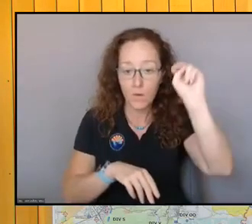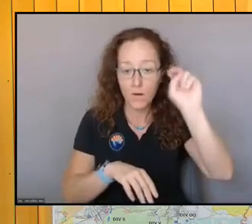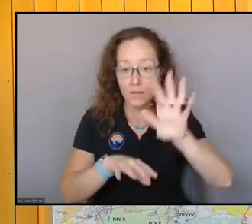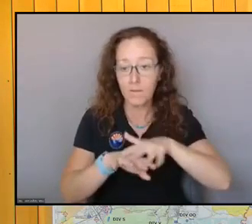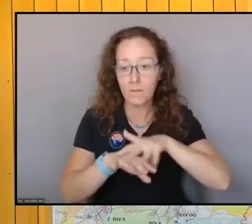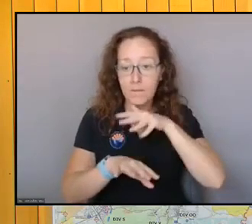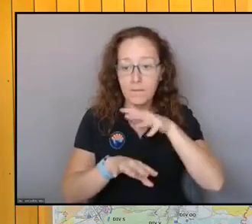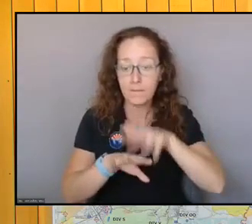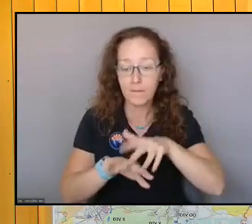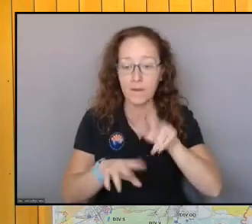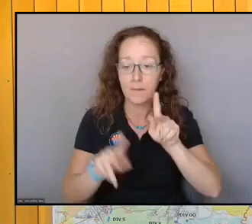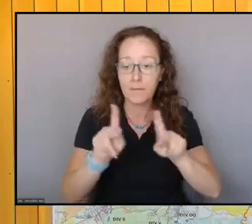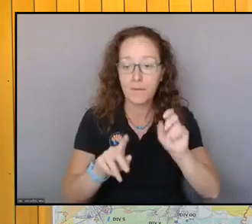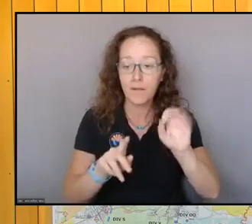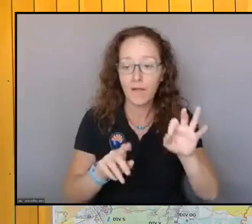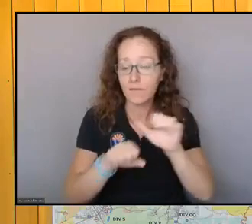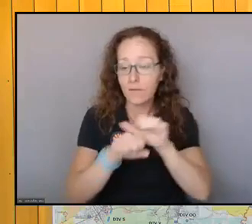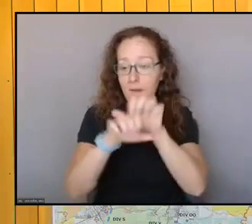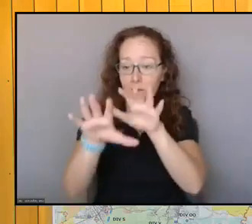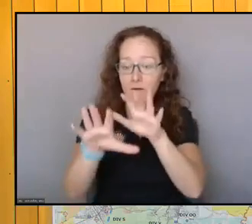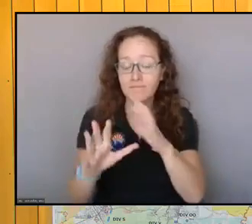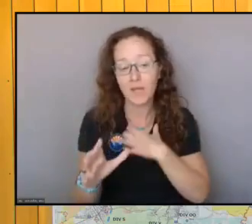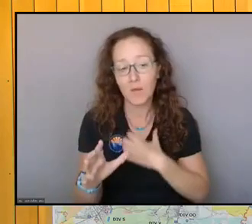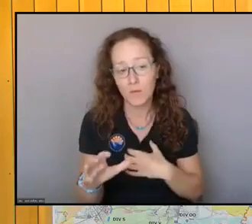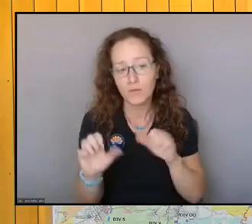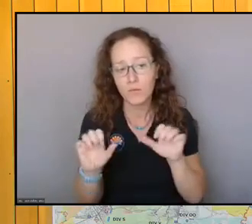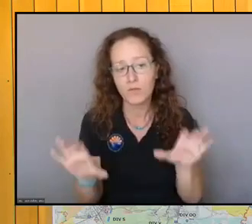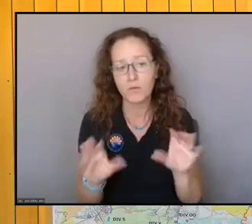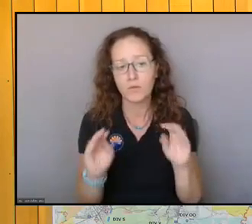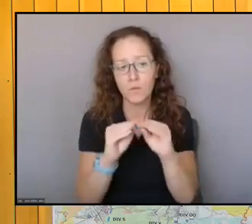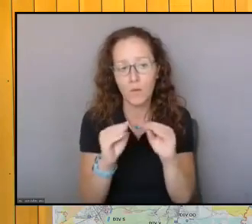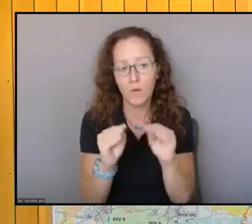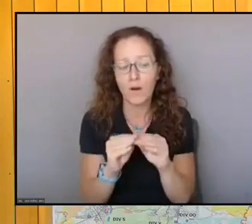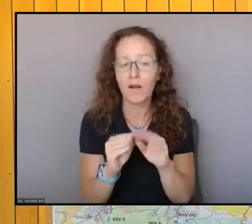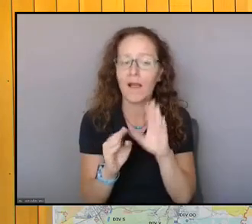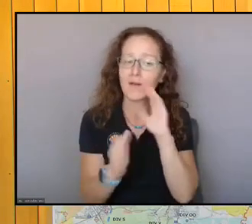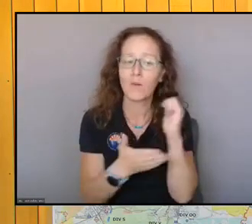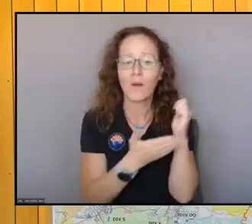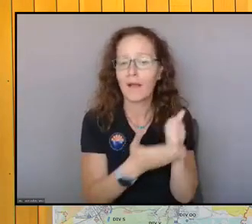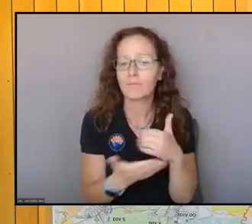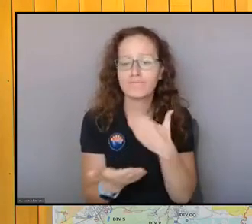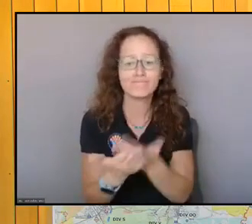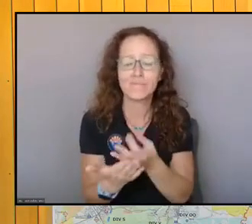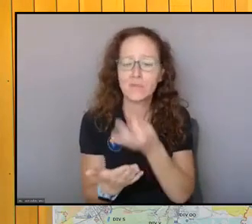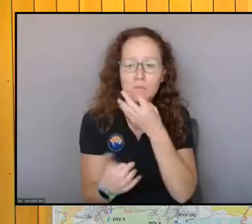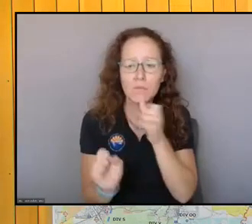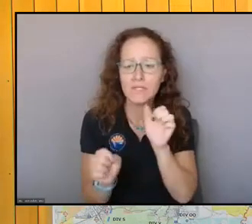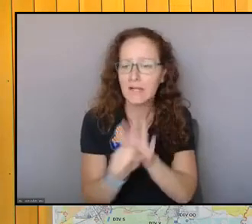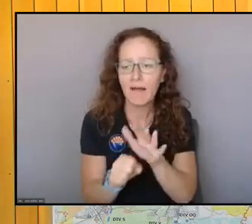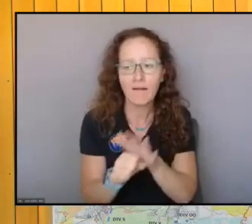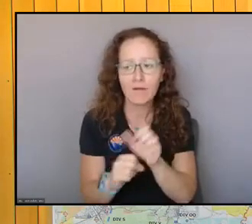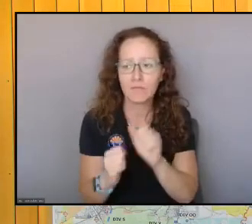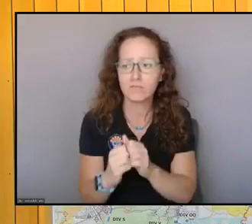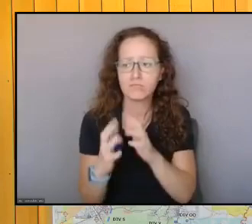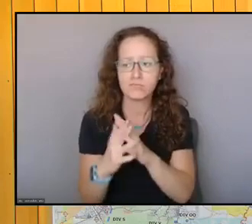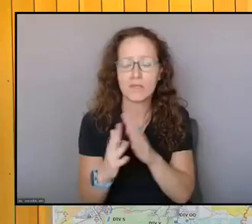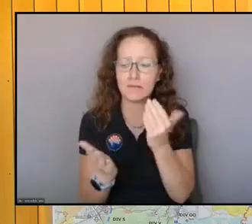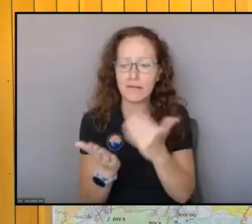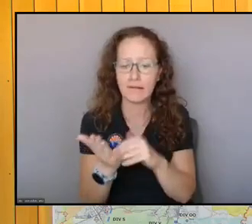I KNOW OPEN HELP'S NOT COMING IN SOON ENOUGH FOR YOU TO REBUILD, BUT YOU WILL LITERALLY RISE FROM THE ASHES.